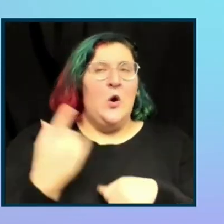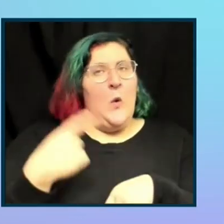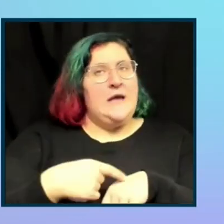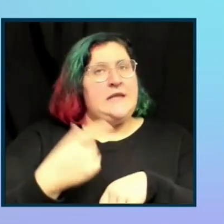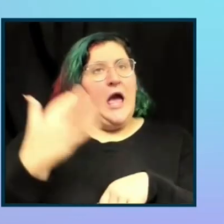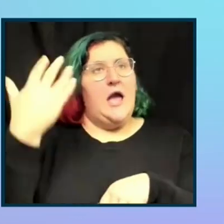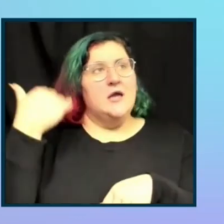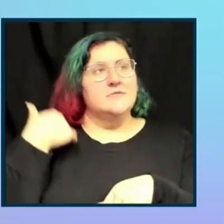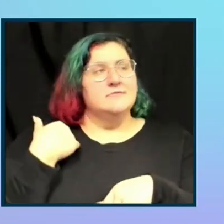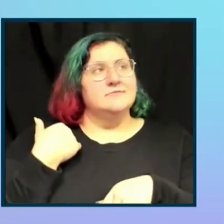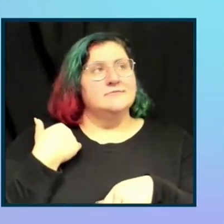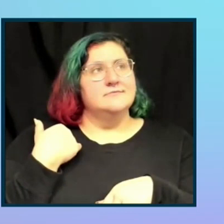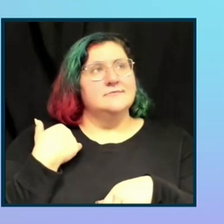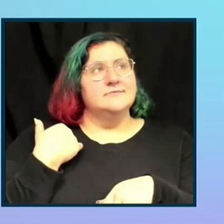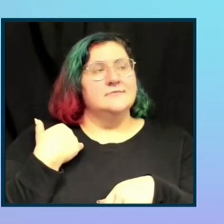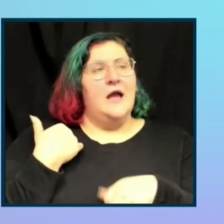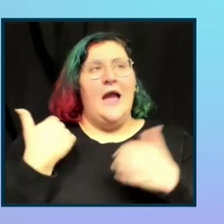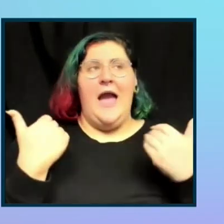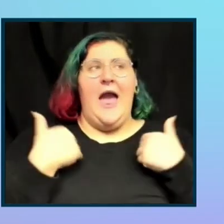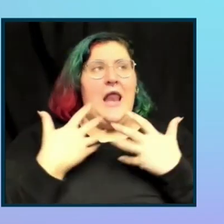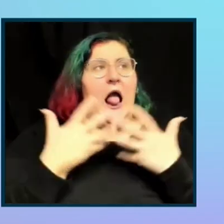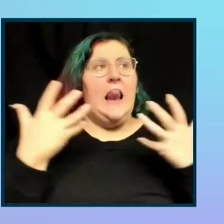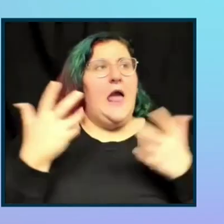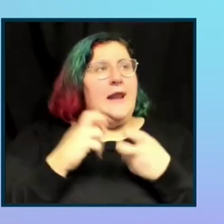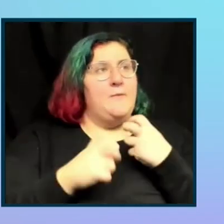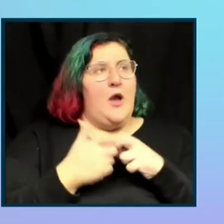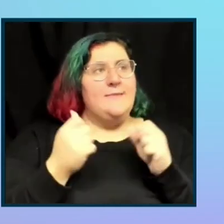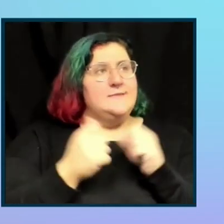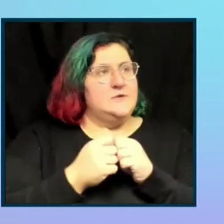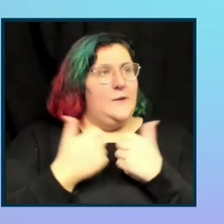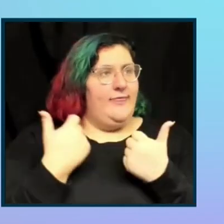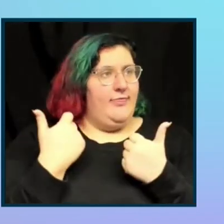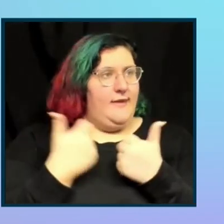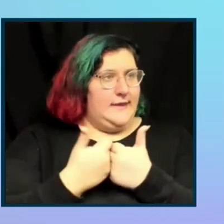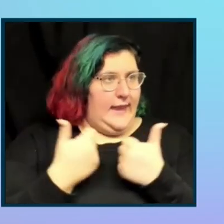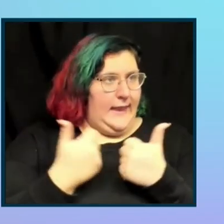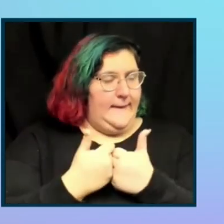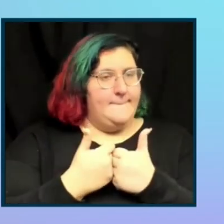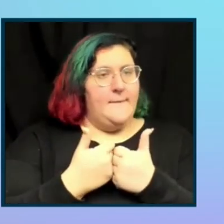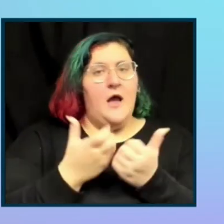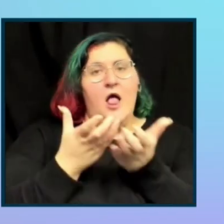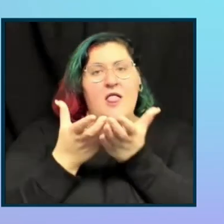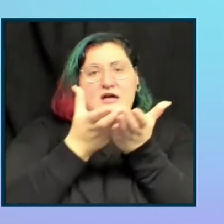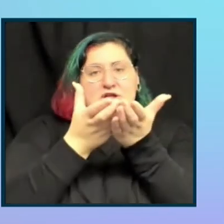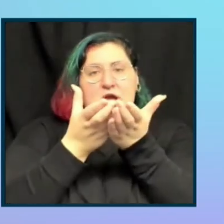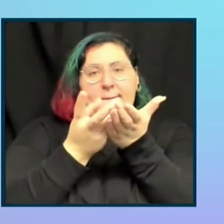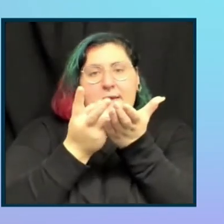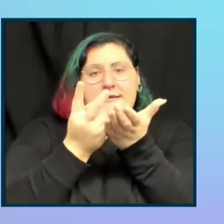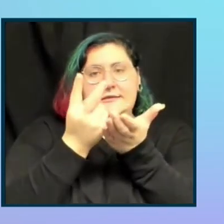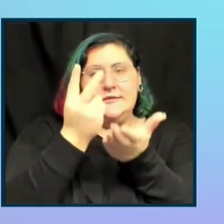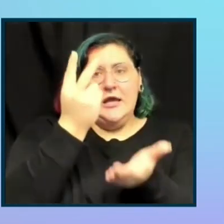we just had real issues with it where, you know, we got sunk about four or five times in a row. It suck, it wasn't fun.